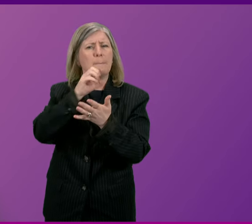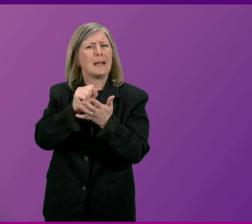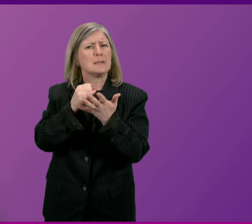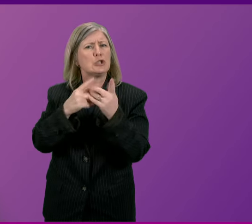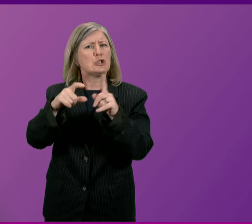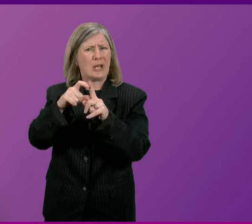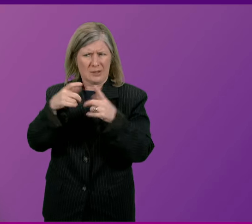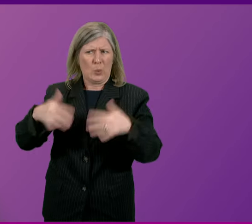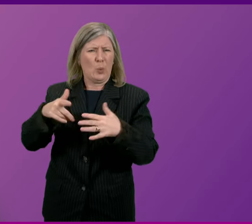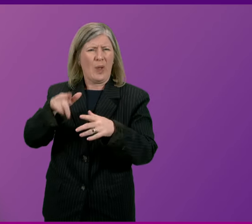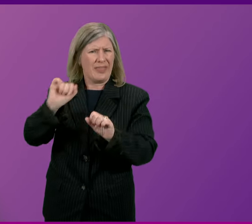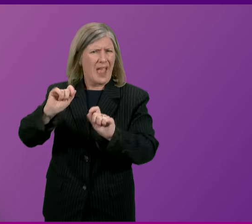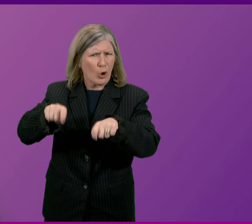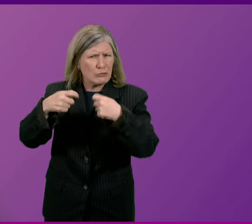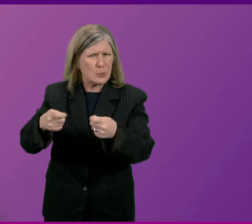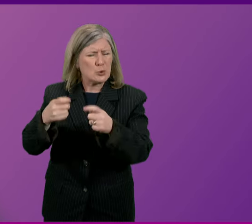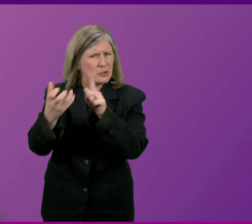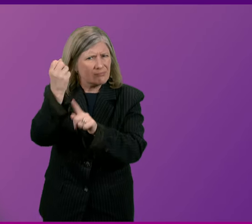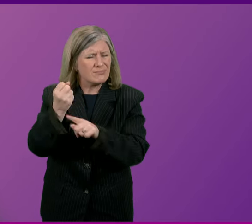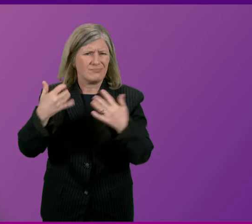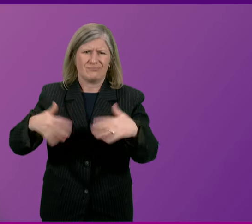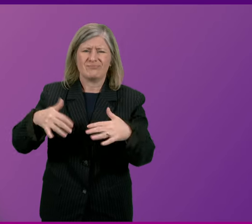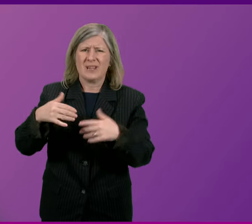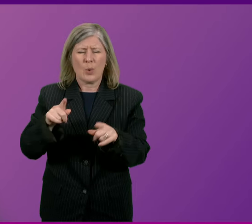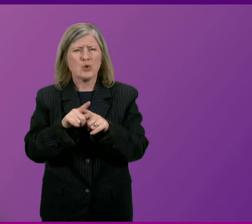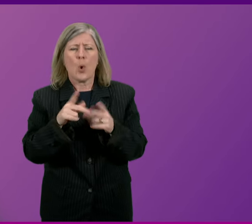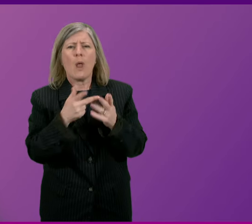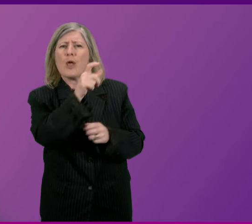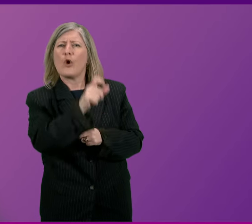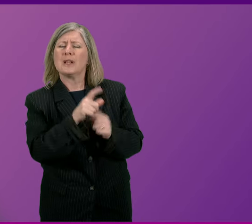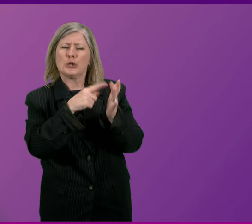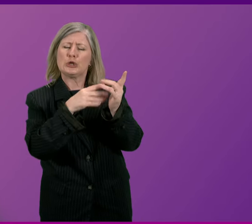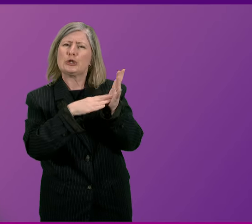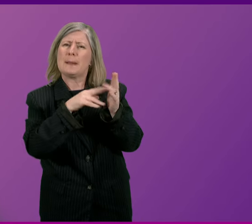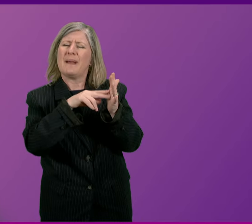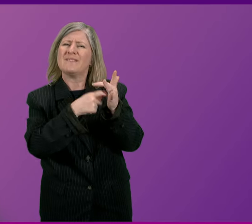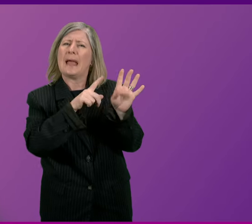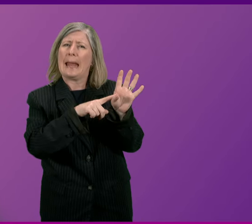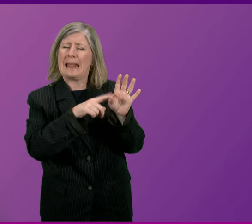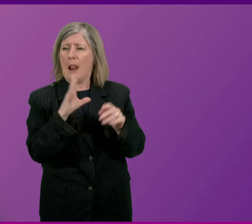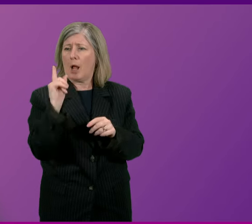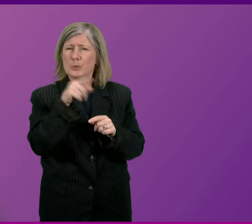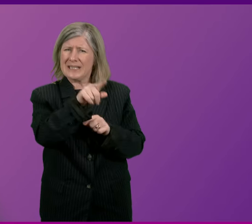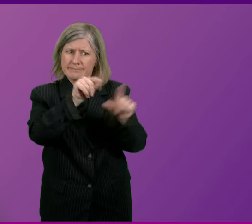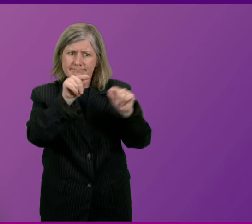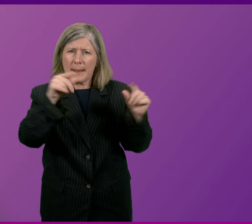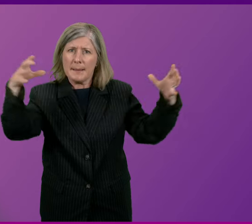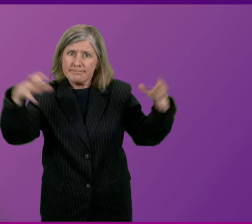Fairlie hosted a gathering in the Parliament for a variety of organisations that support